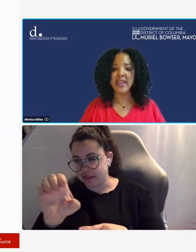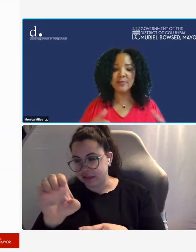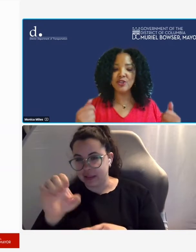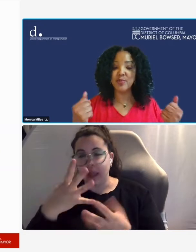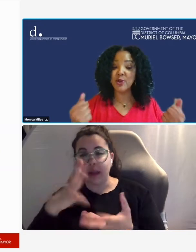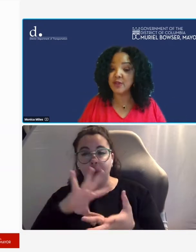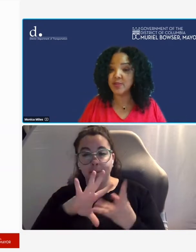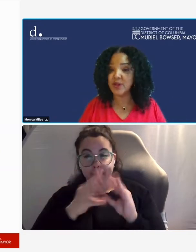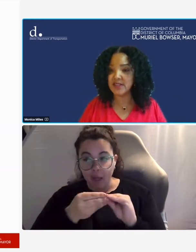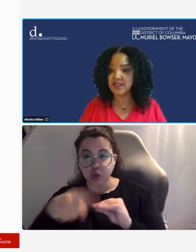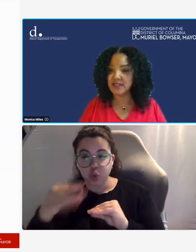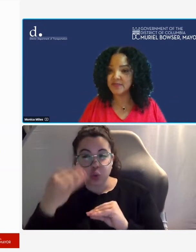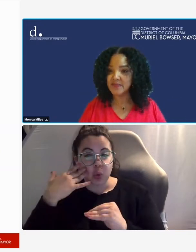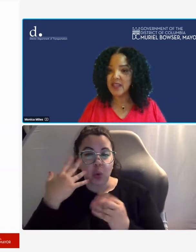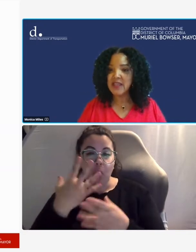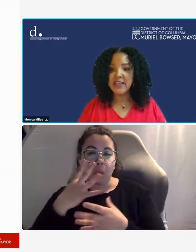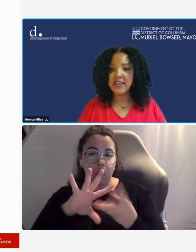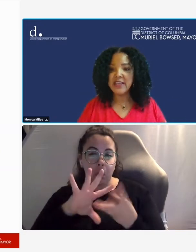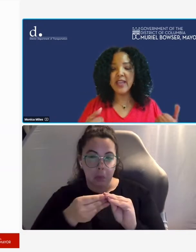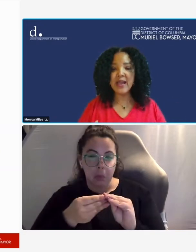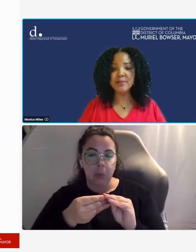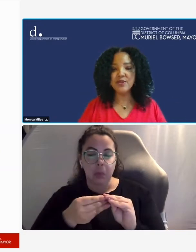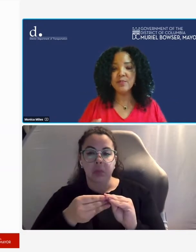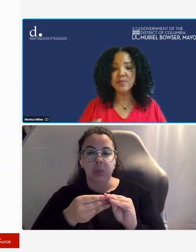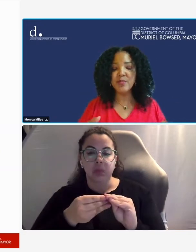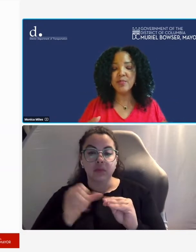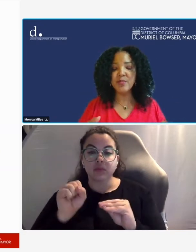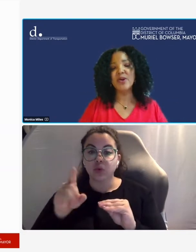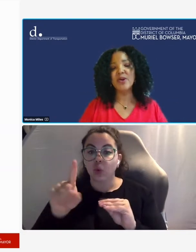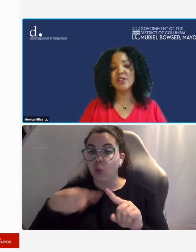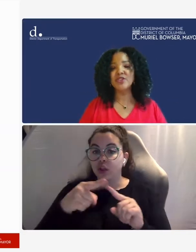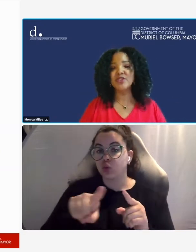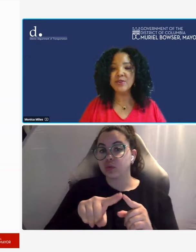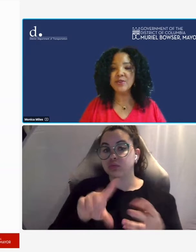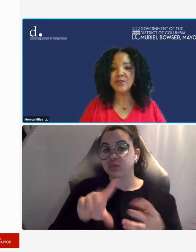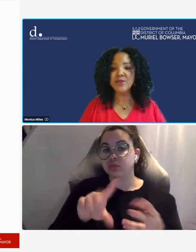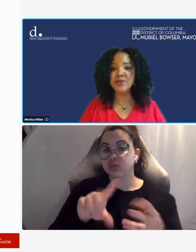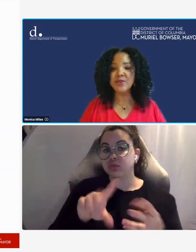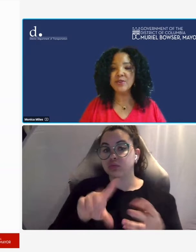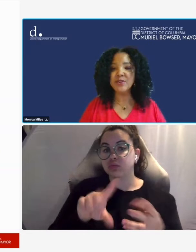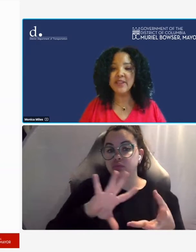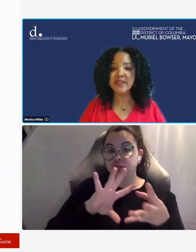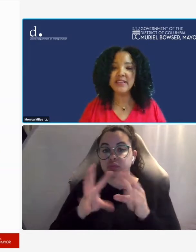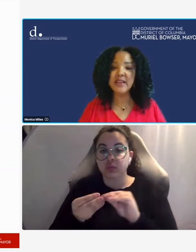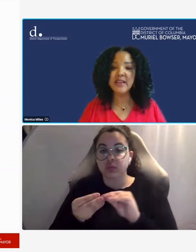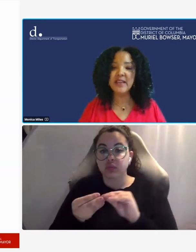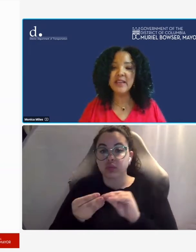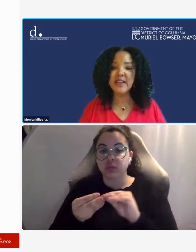capture both components okay so when you capture both components you're capturing the direct salary